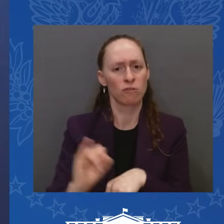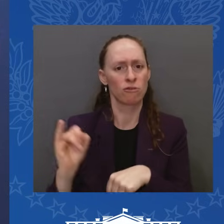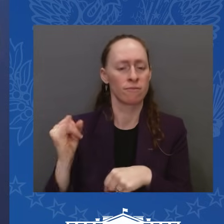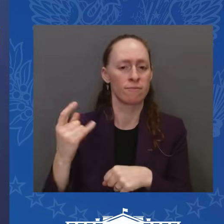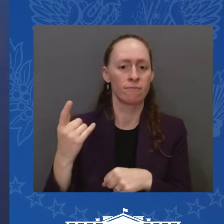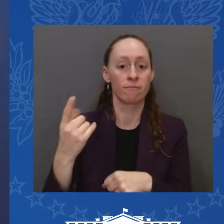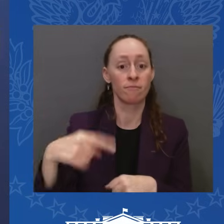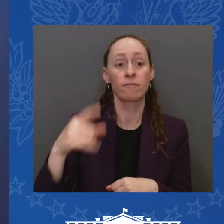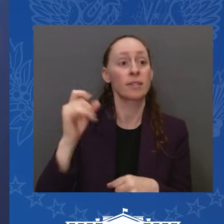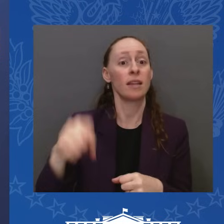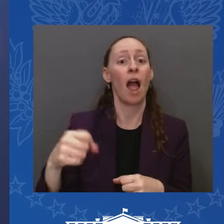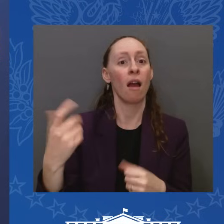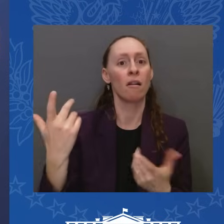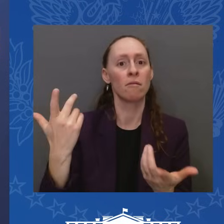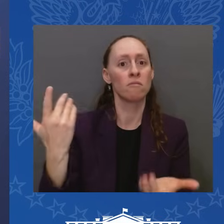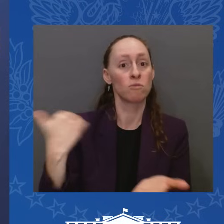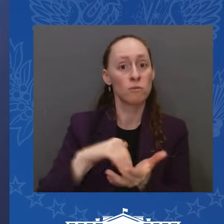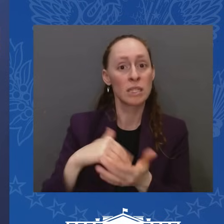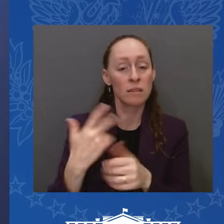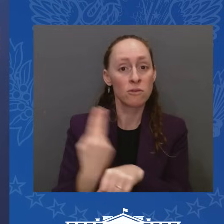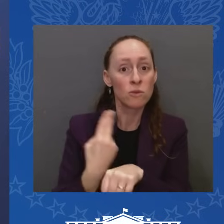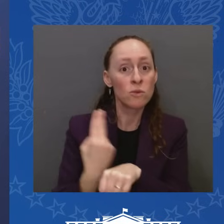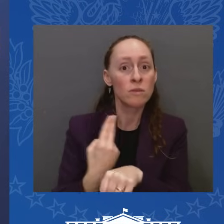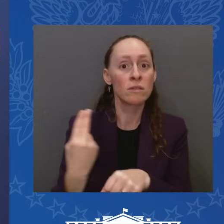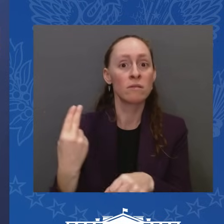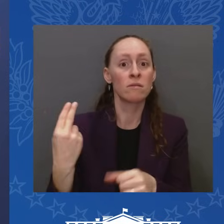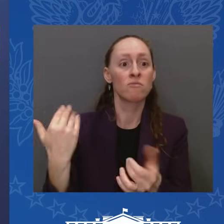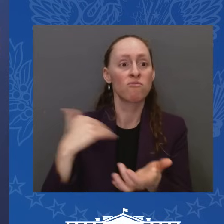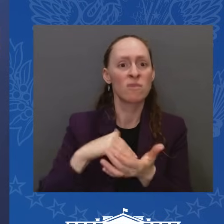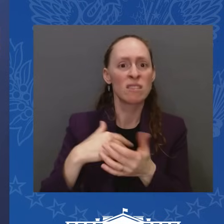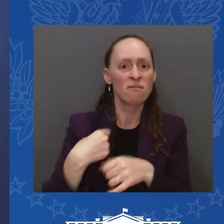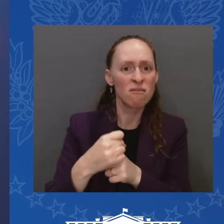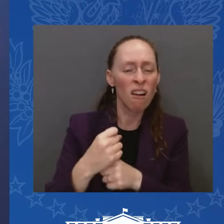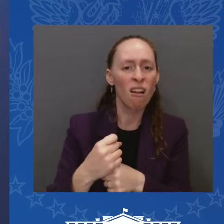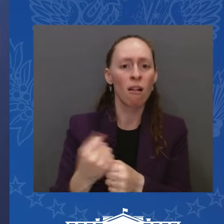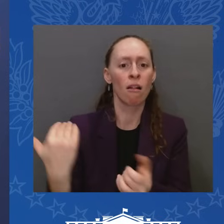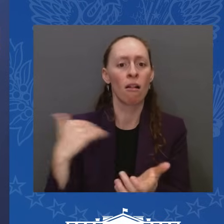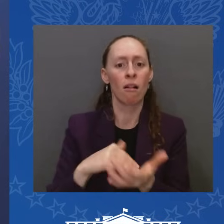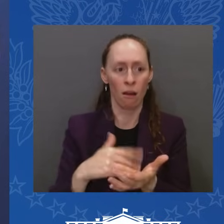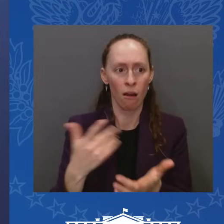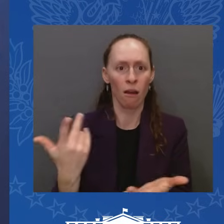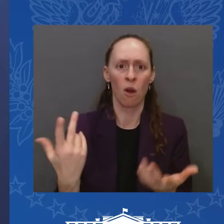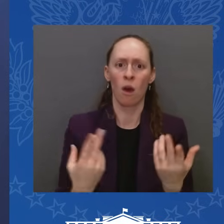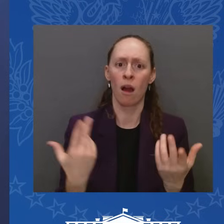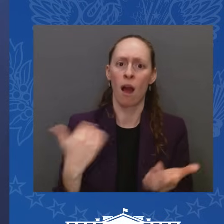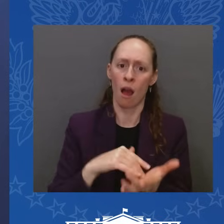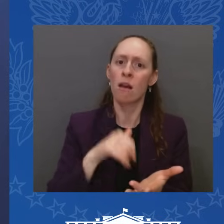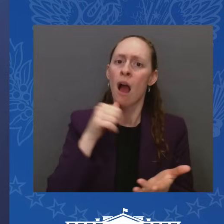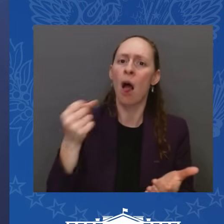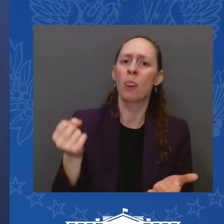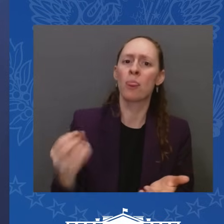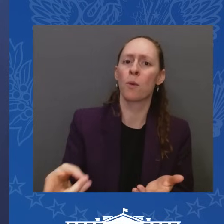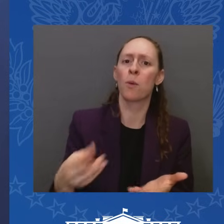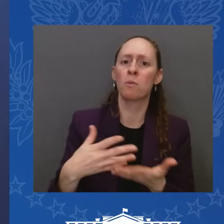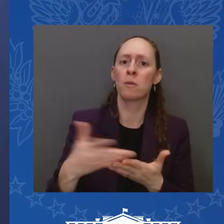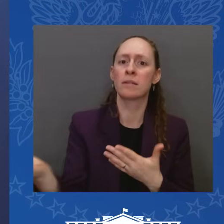is biodegradable and is non-toxic, which is going to significantly impact on the environment. These hubs are also making sure workers